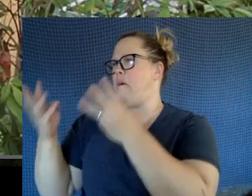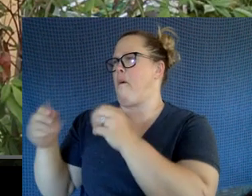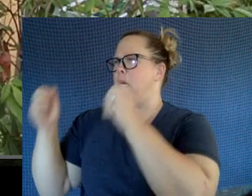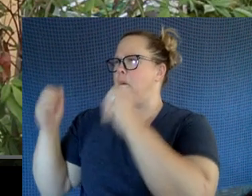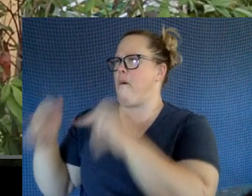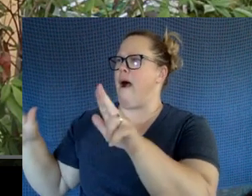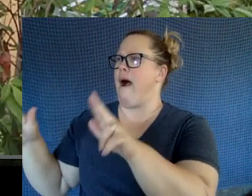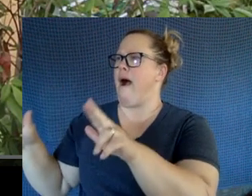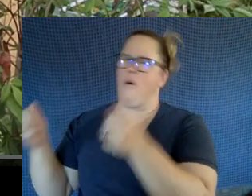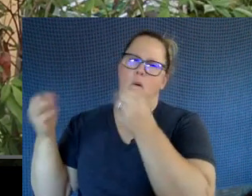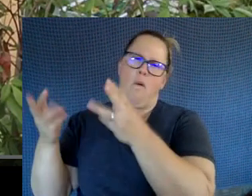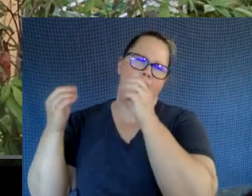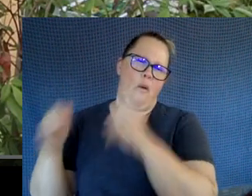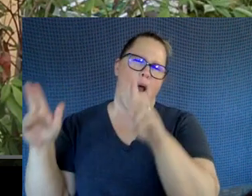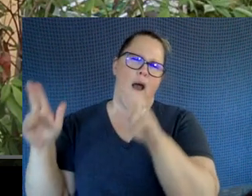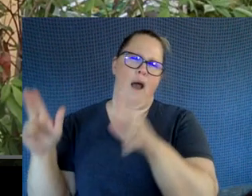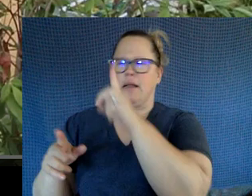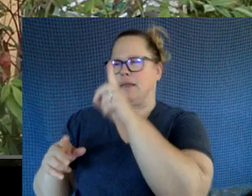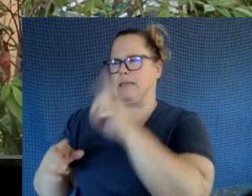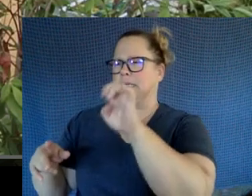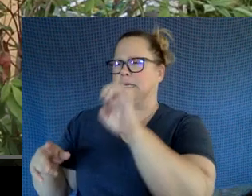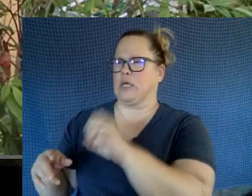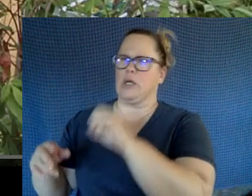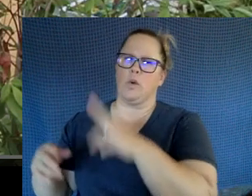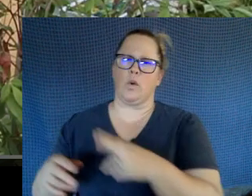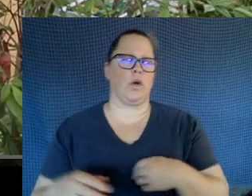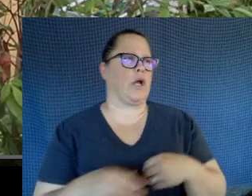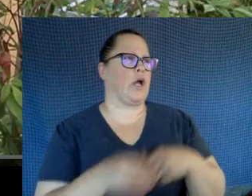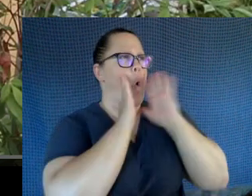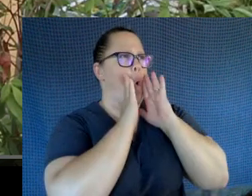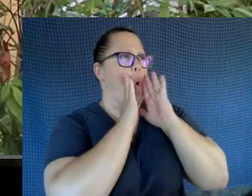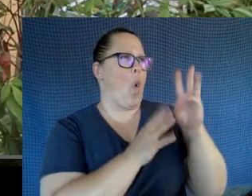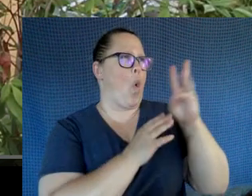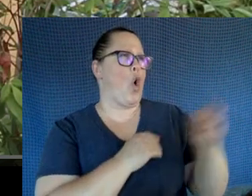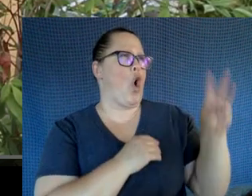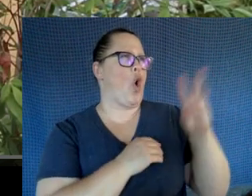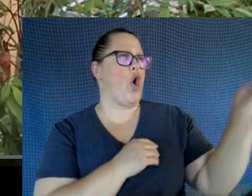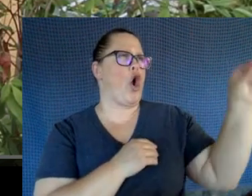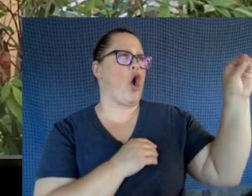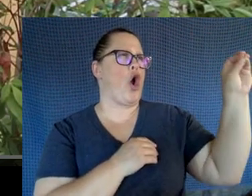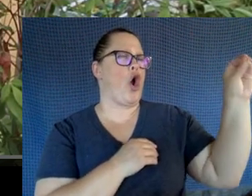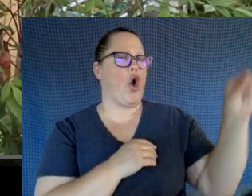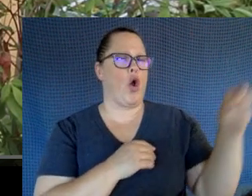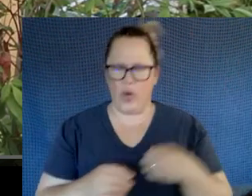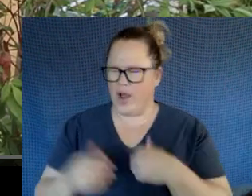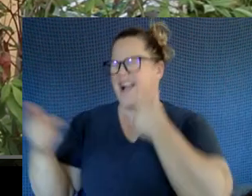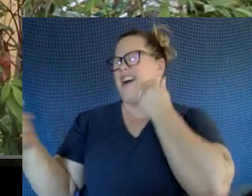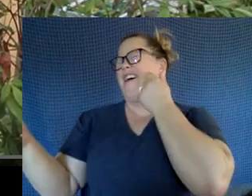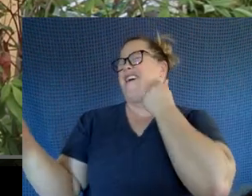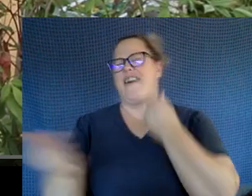Wow what de whew.